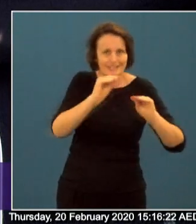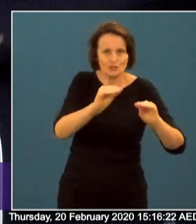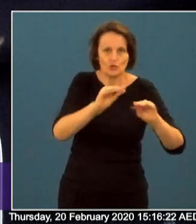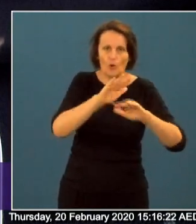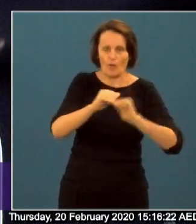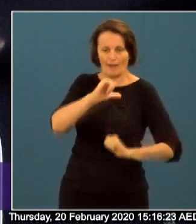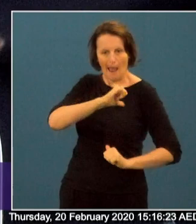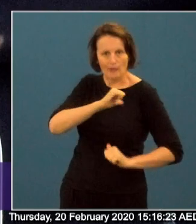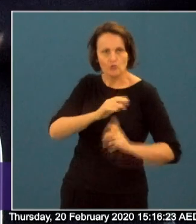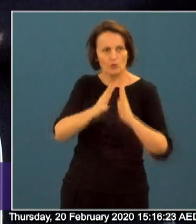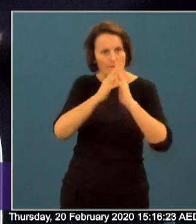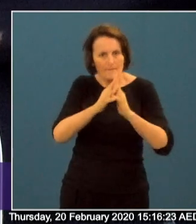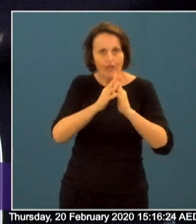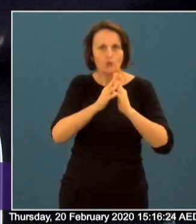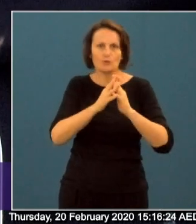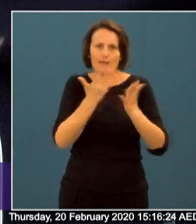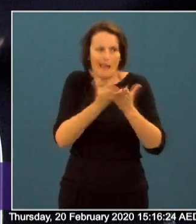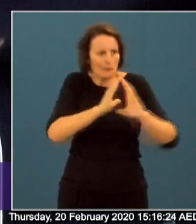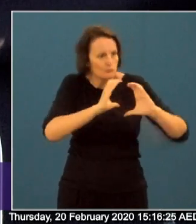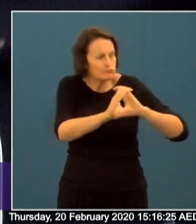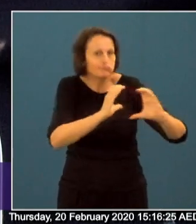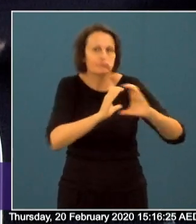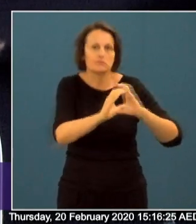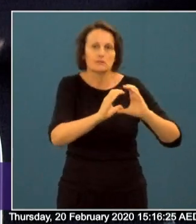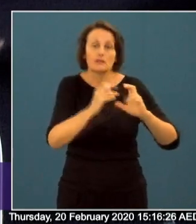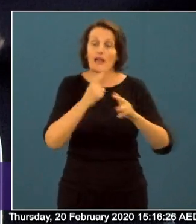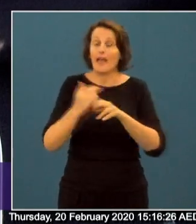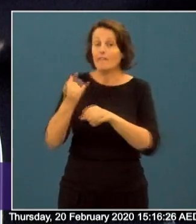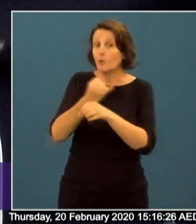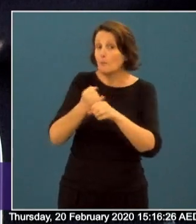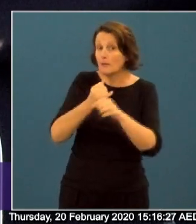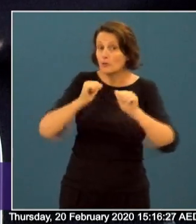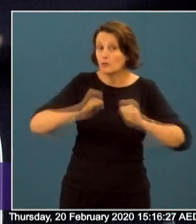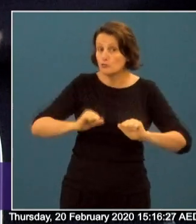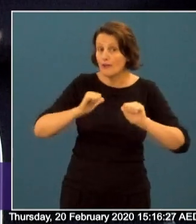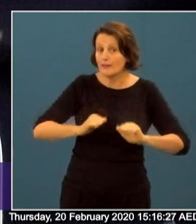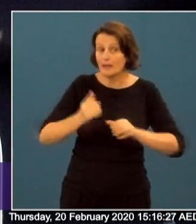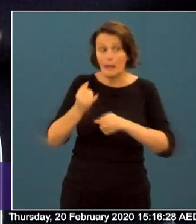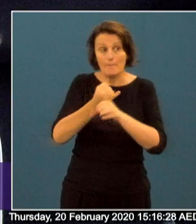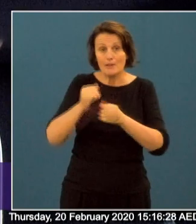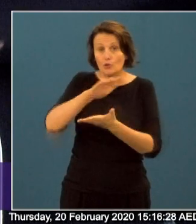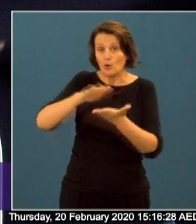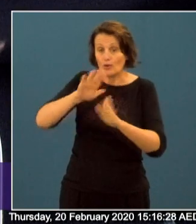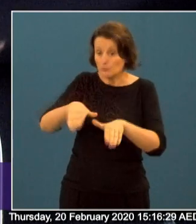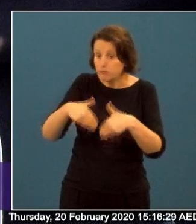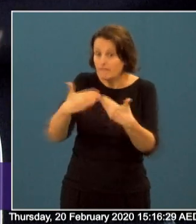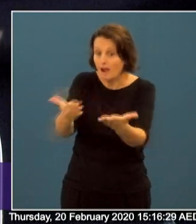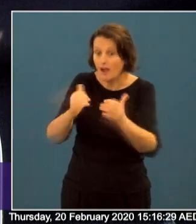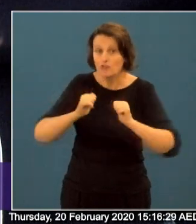And, in reference to the medical training, the medical colleges don't provide that training. They don't employ the trainees.